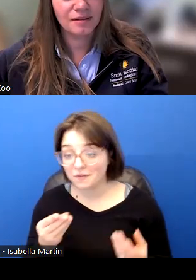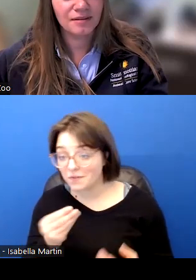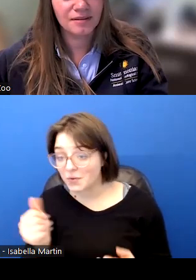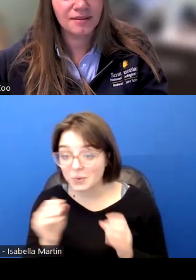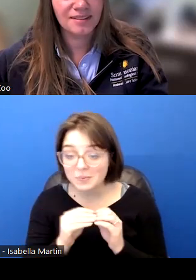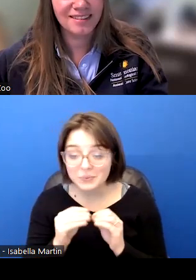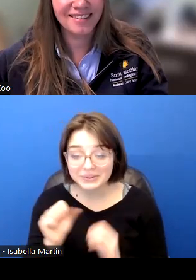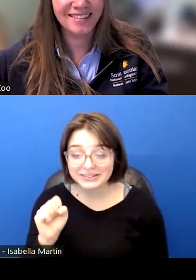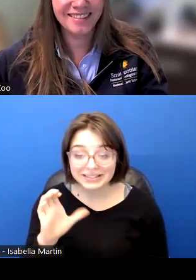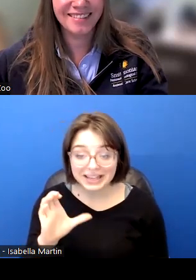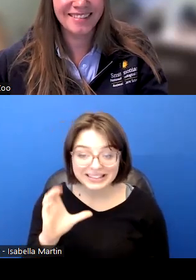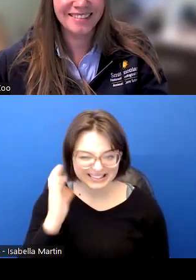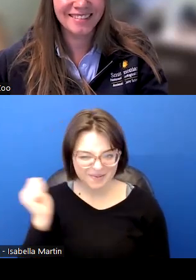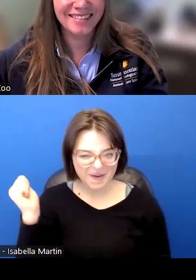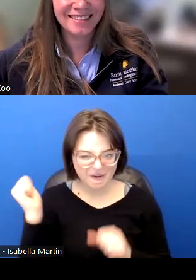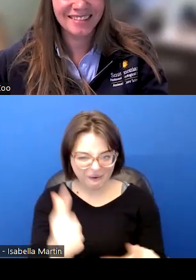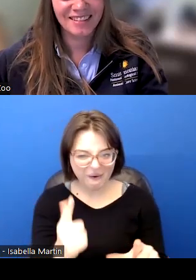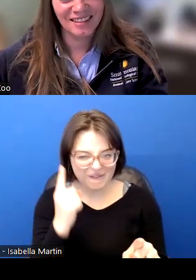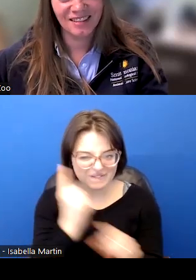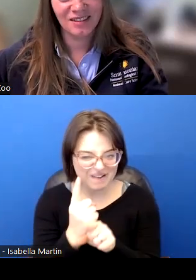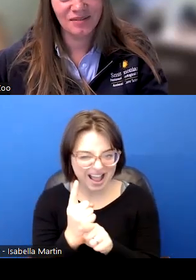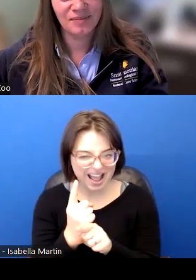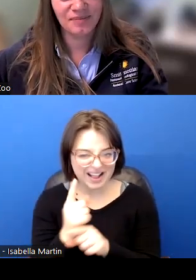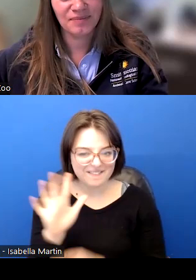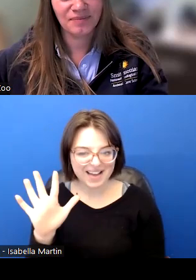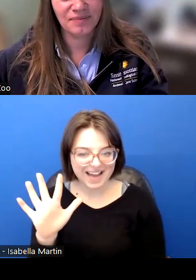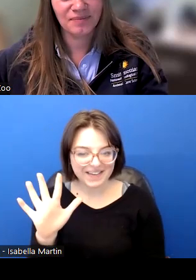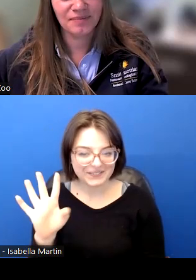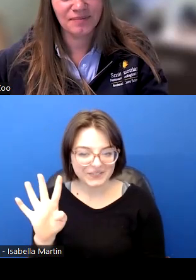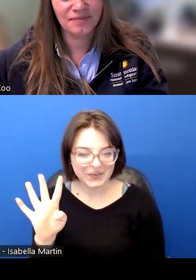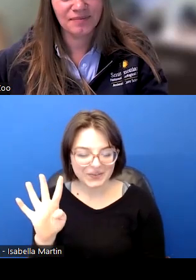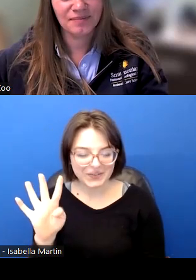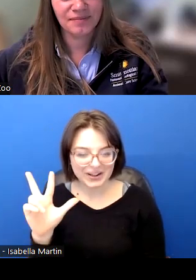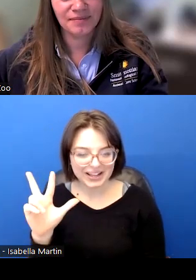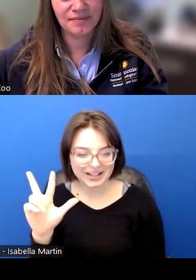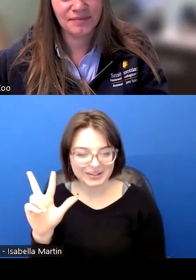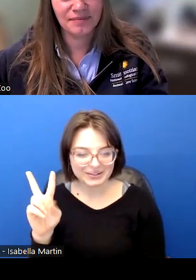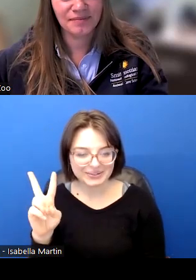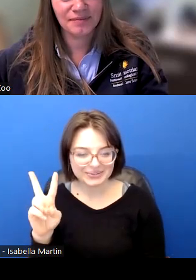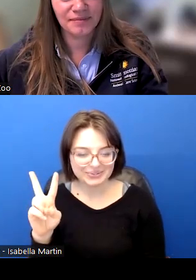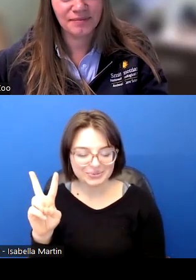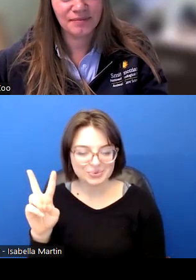you are all getting it. I'm gonna close it in five four three two and one.